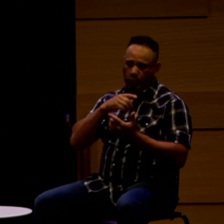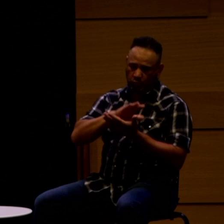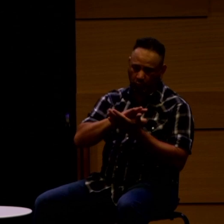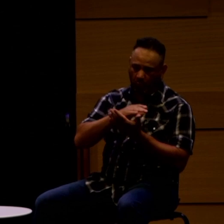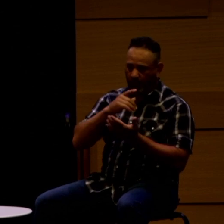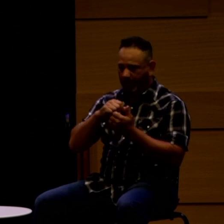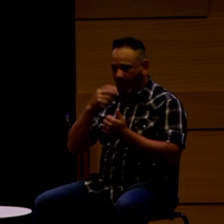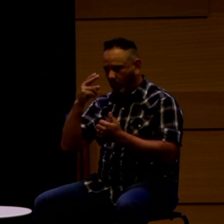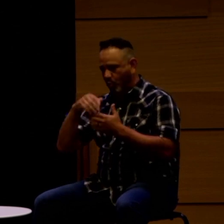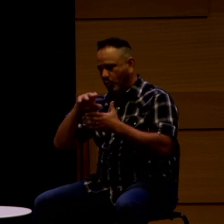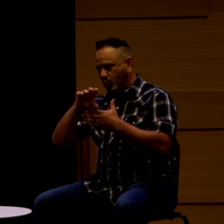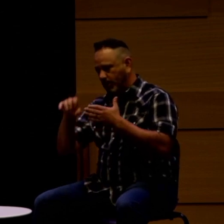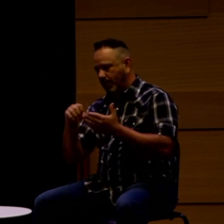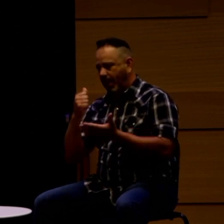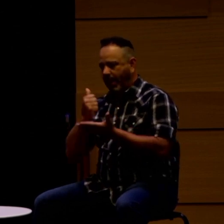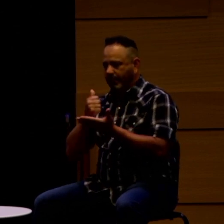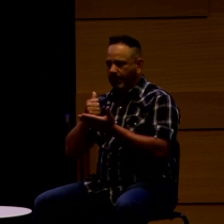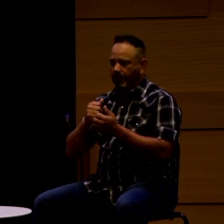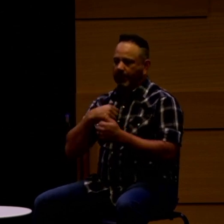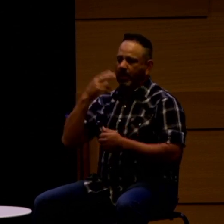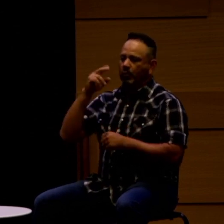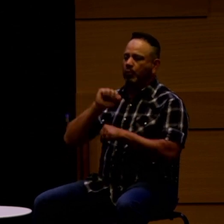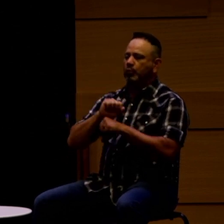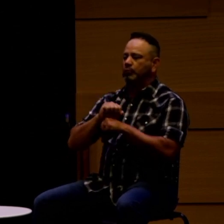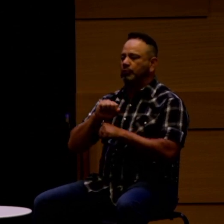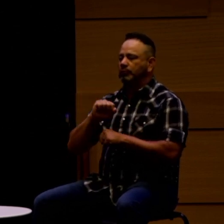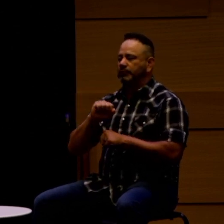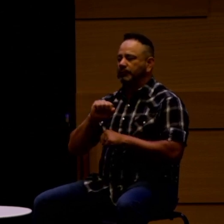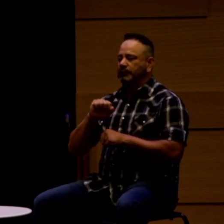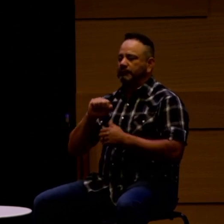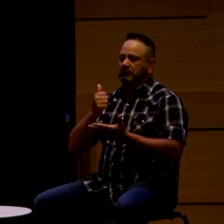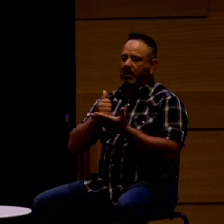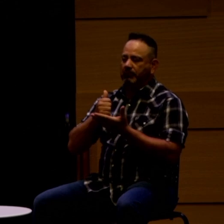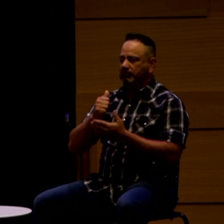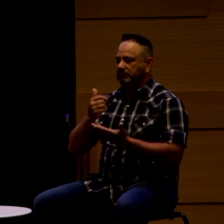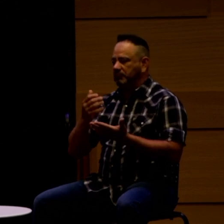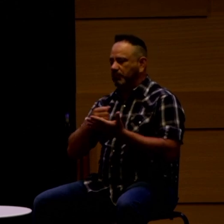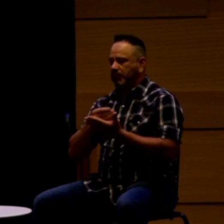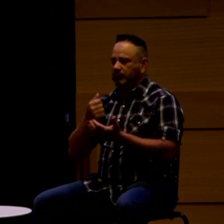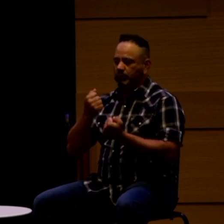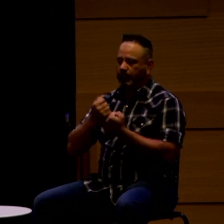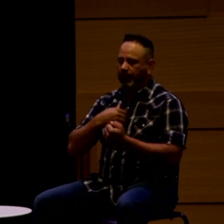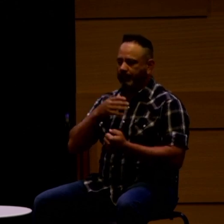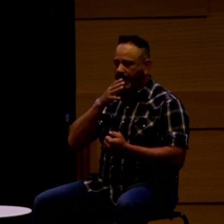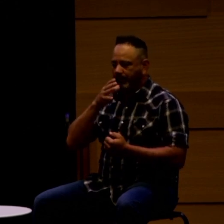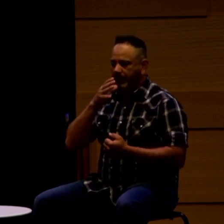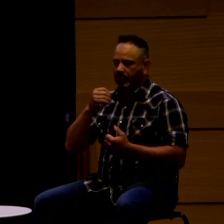I would go to school during the week but on the weekends, I went to work with my uncle to help earn some money to help support my mom and the family.